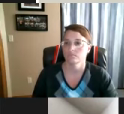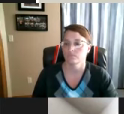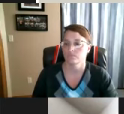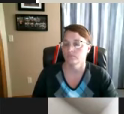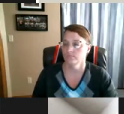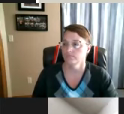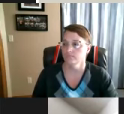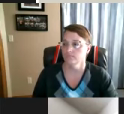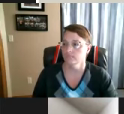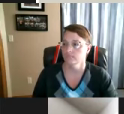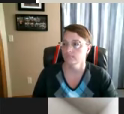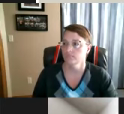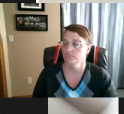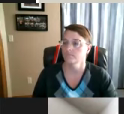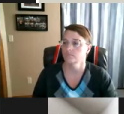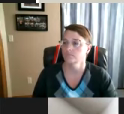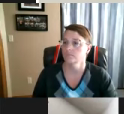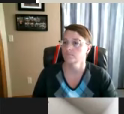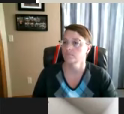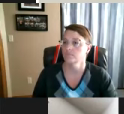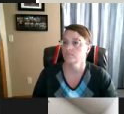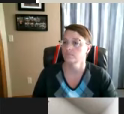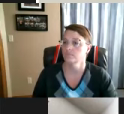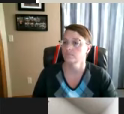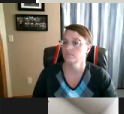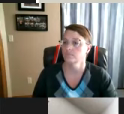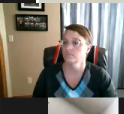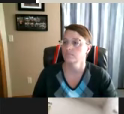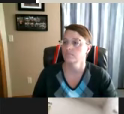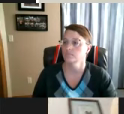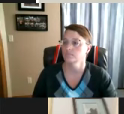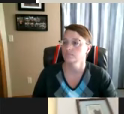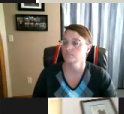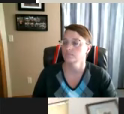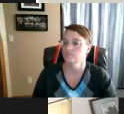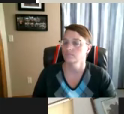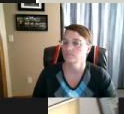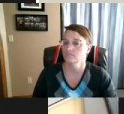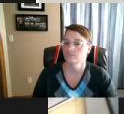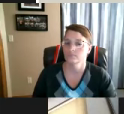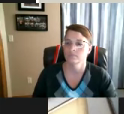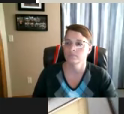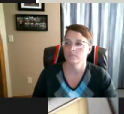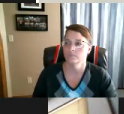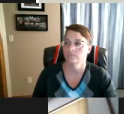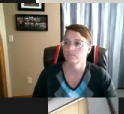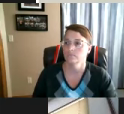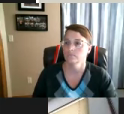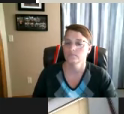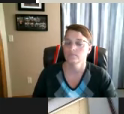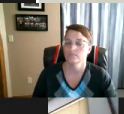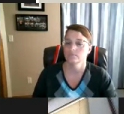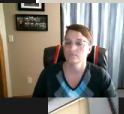SSI or SSDI. Um, however, in our capitalist system, this meager safety net is constantly